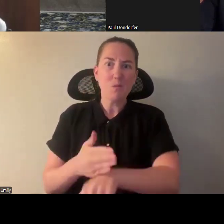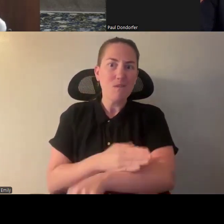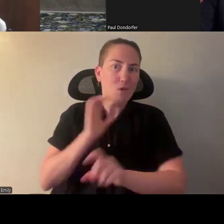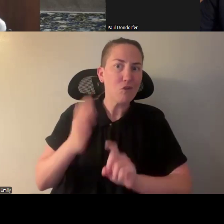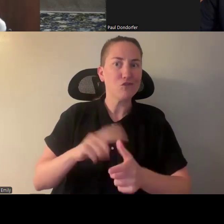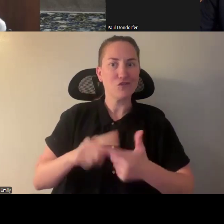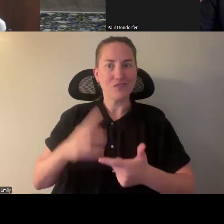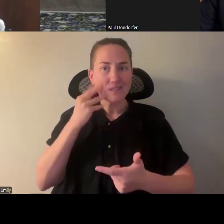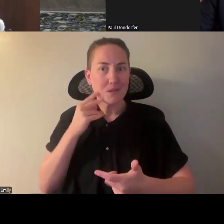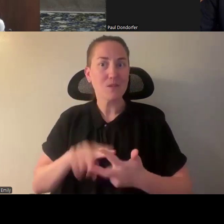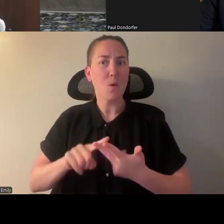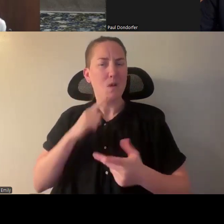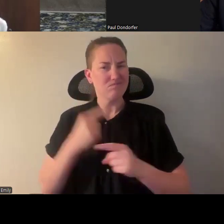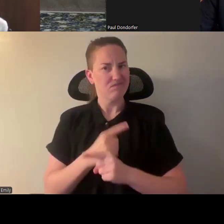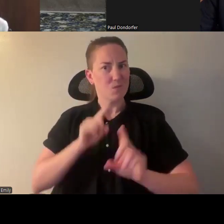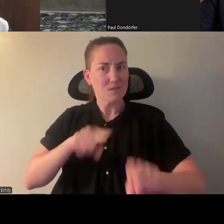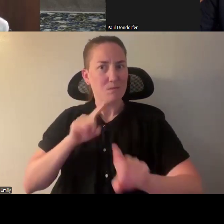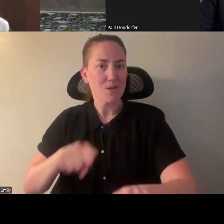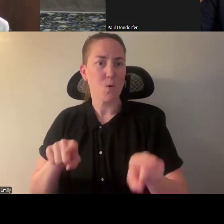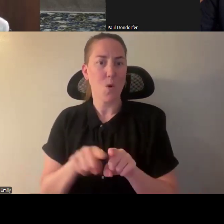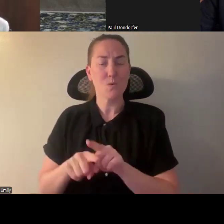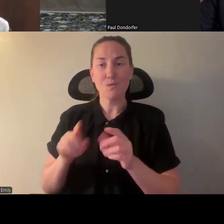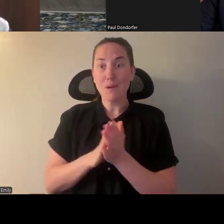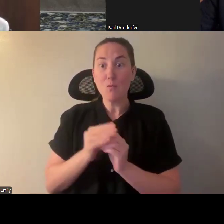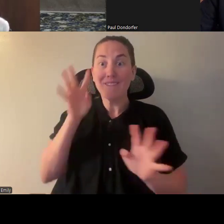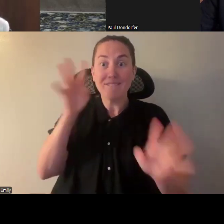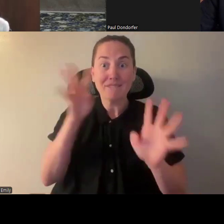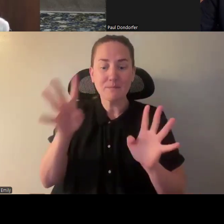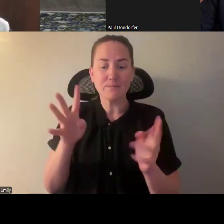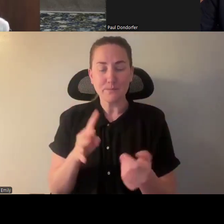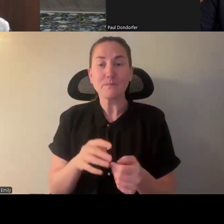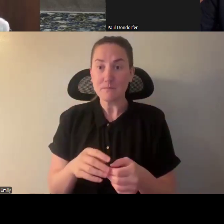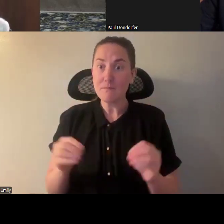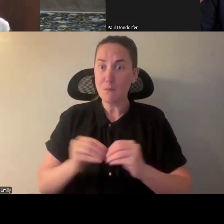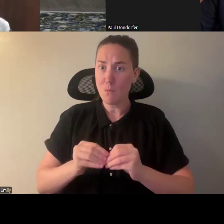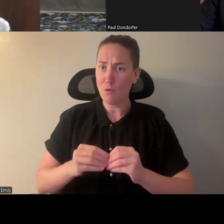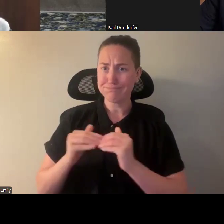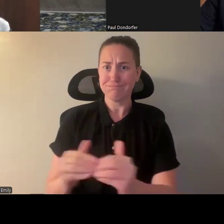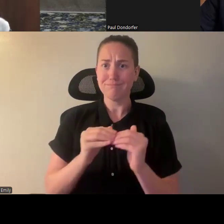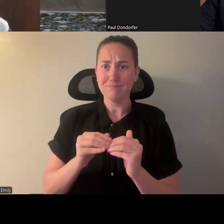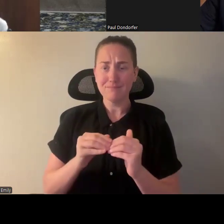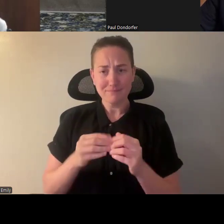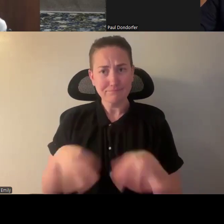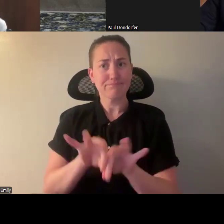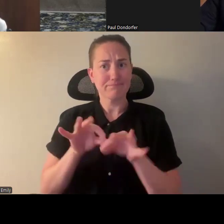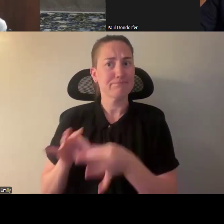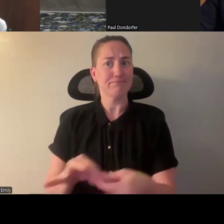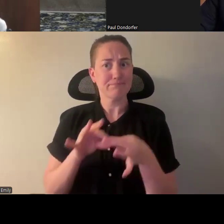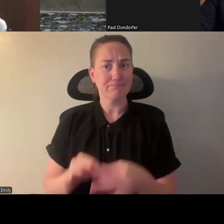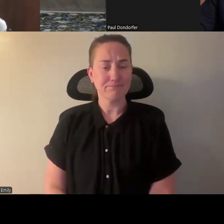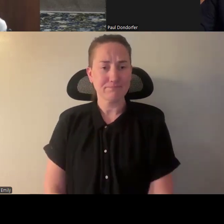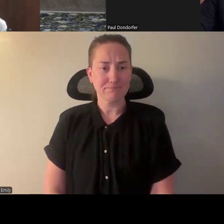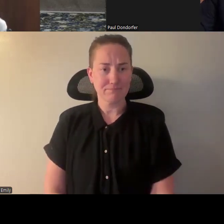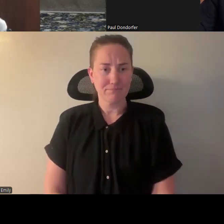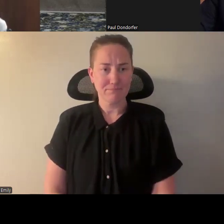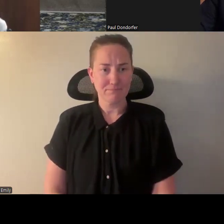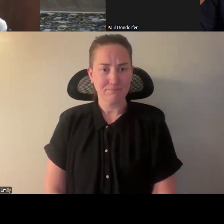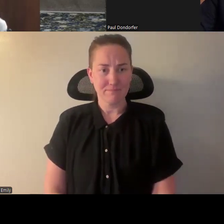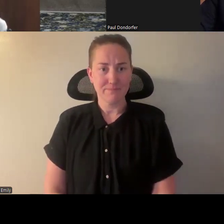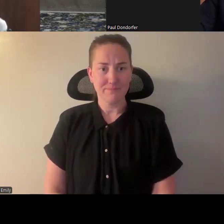more responsive more innovative innovative and more just The culture cultural diversity and